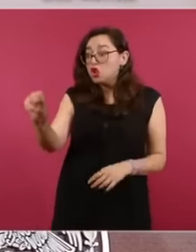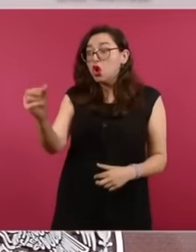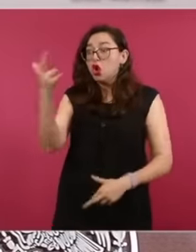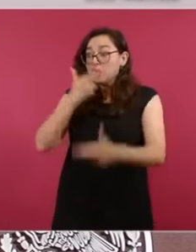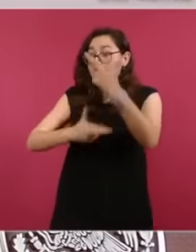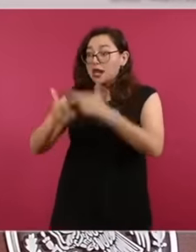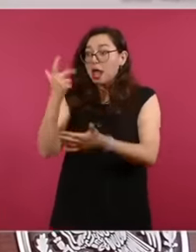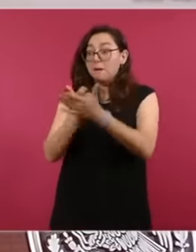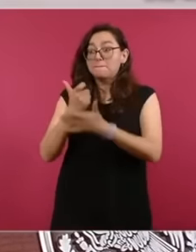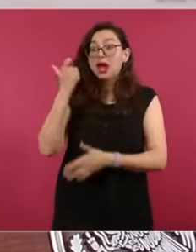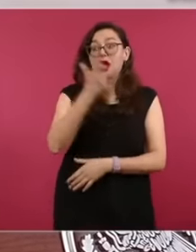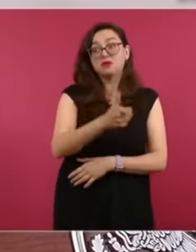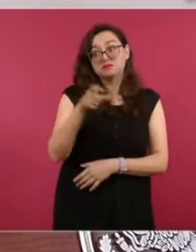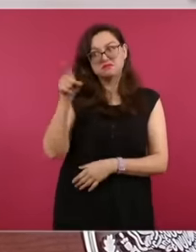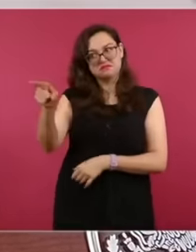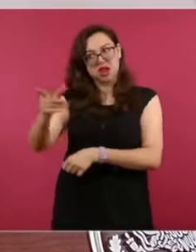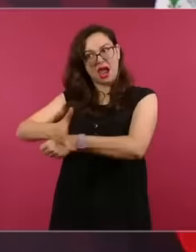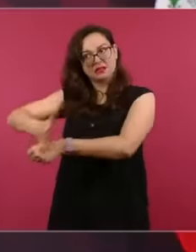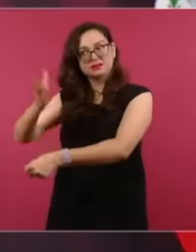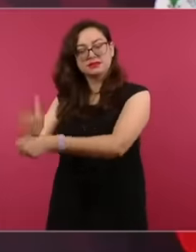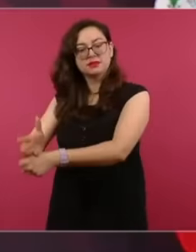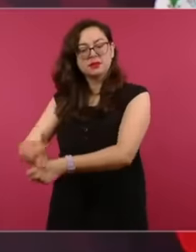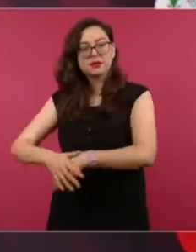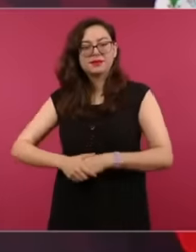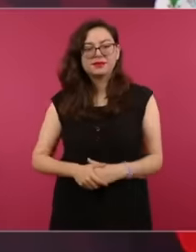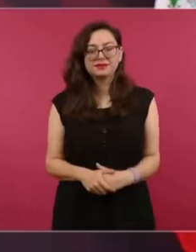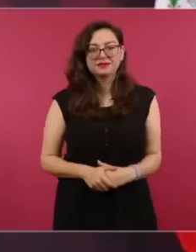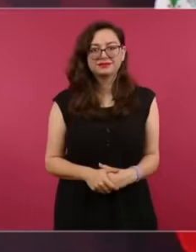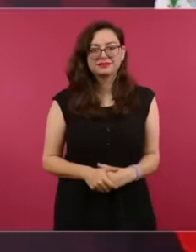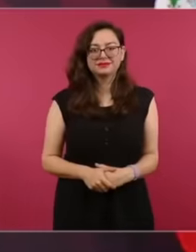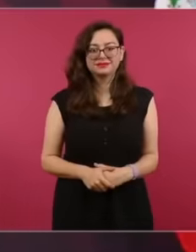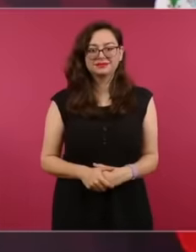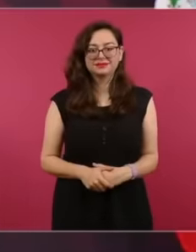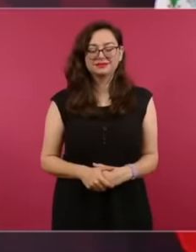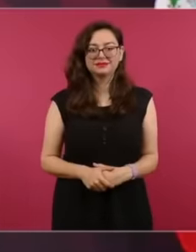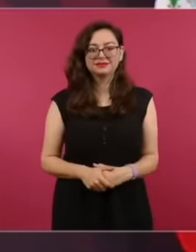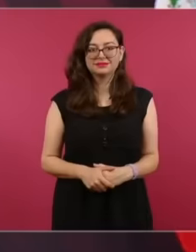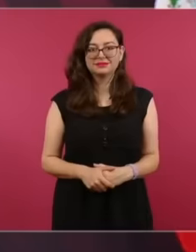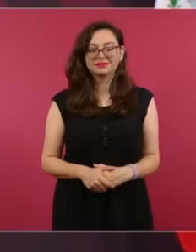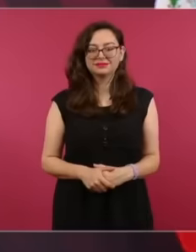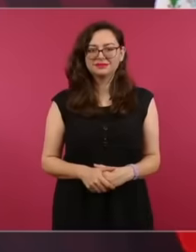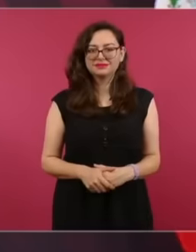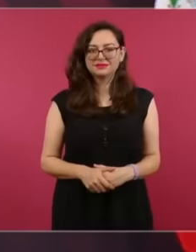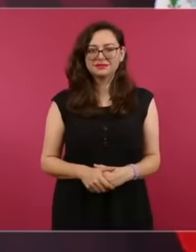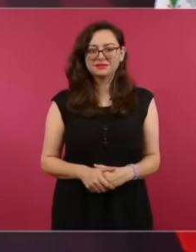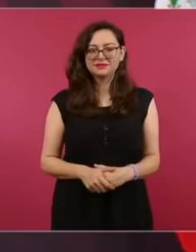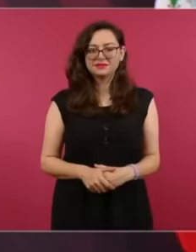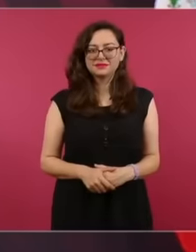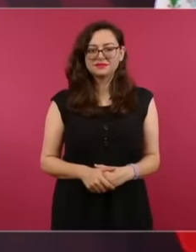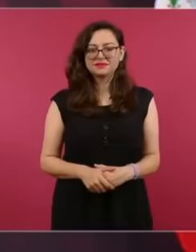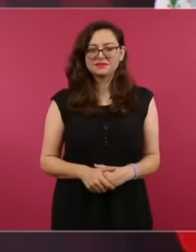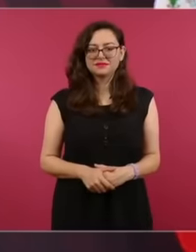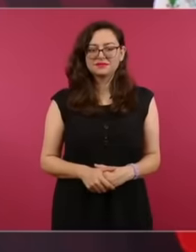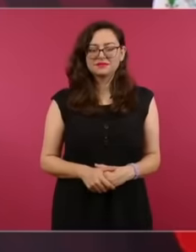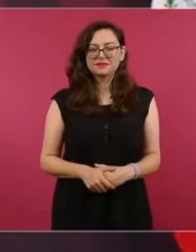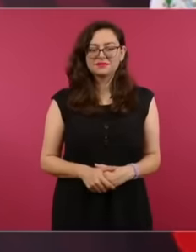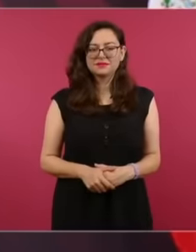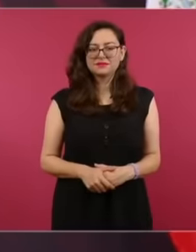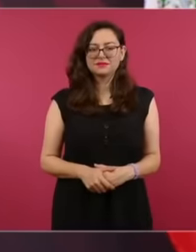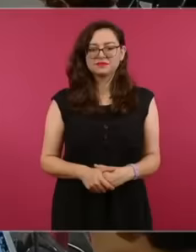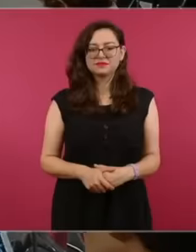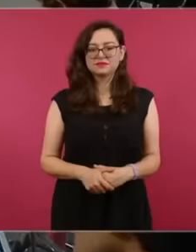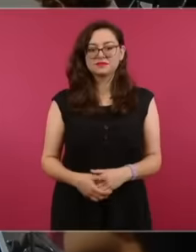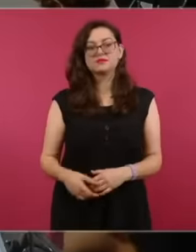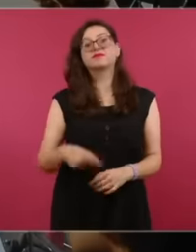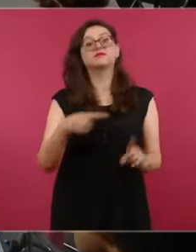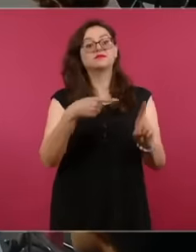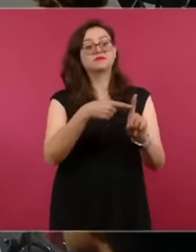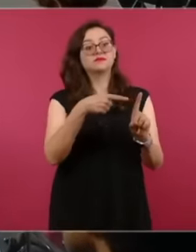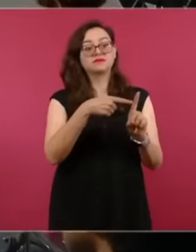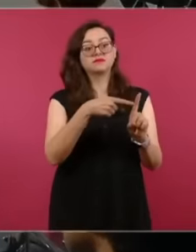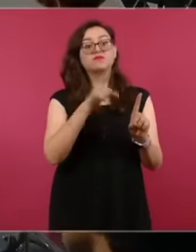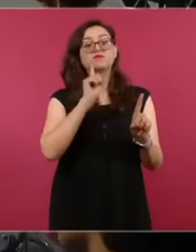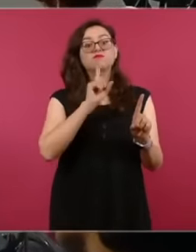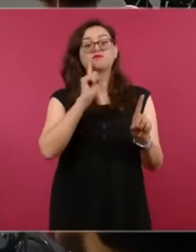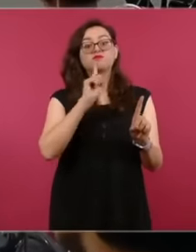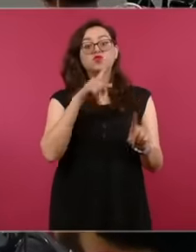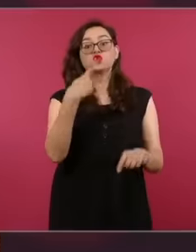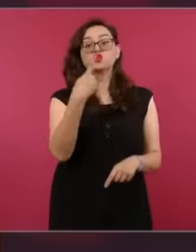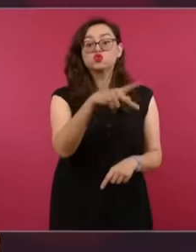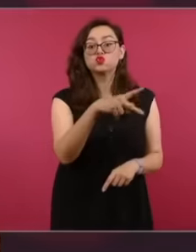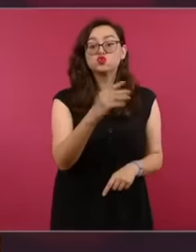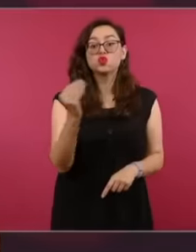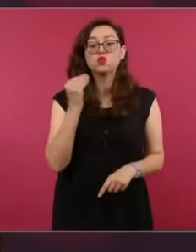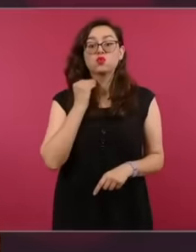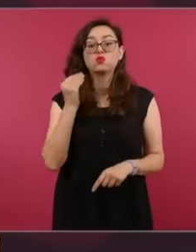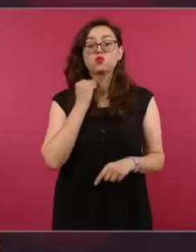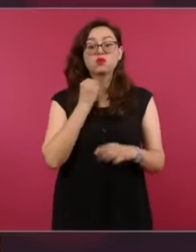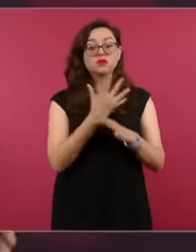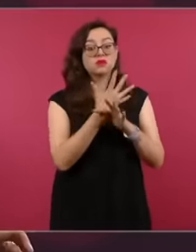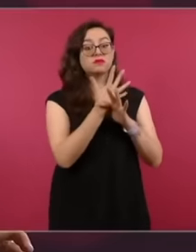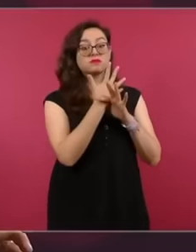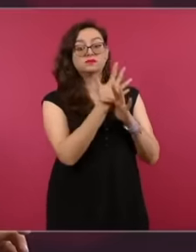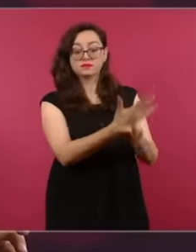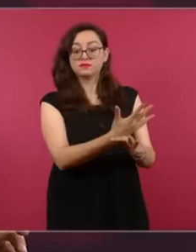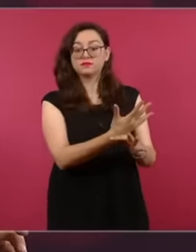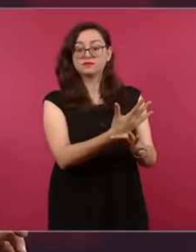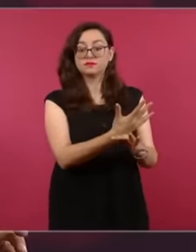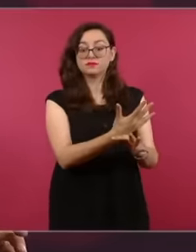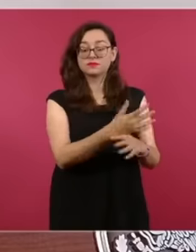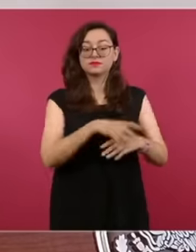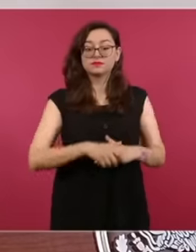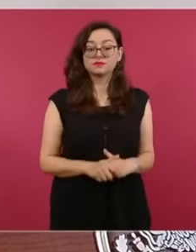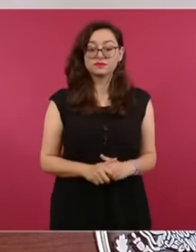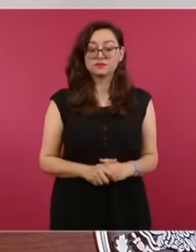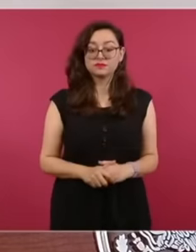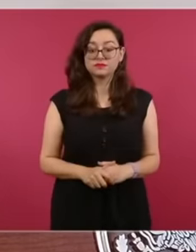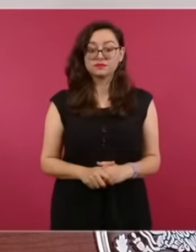and the lady's lawyer maintains among his arguments that if